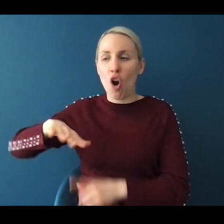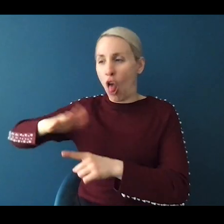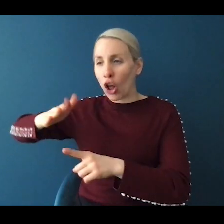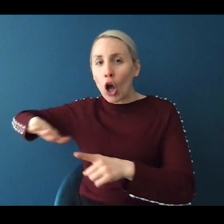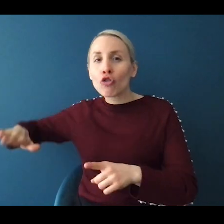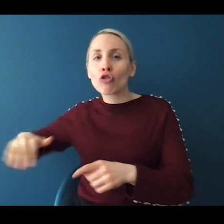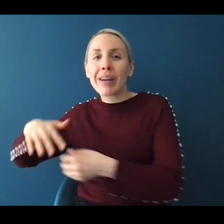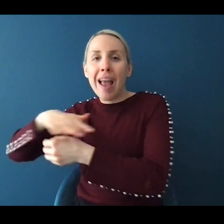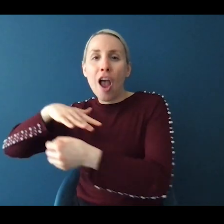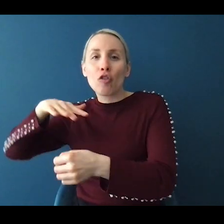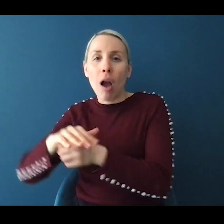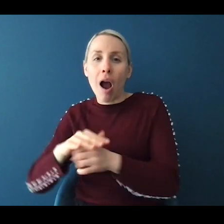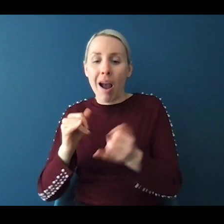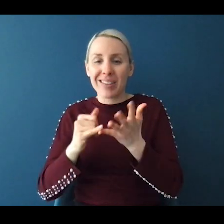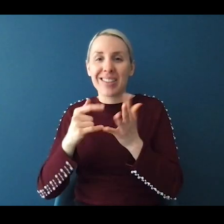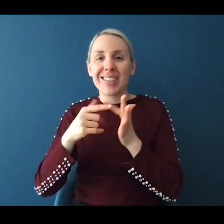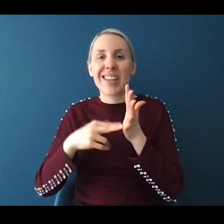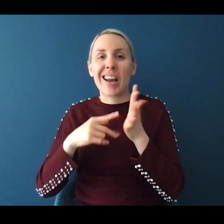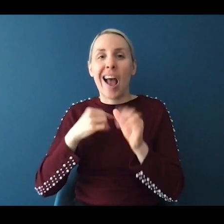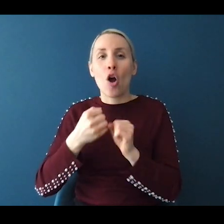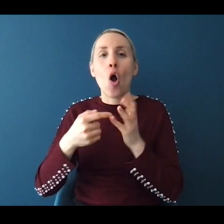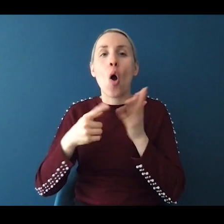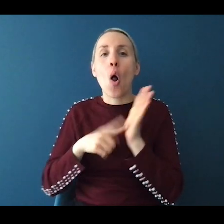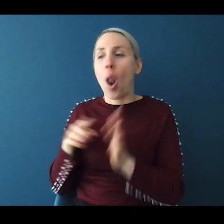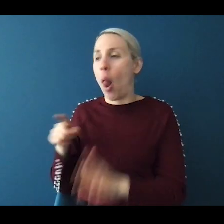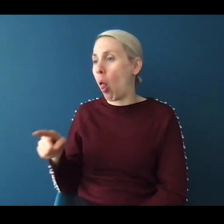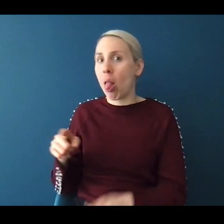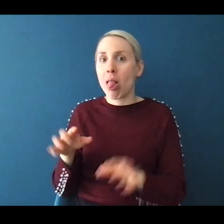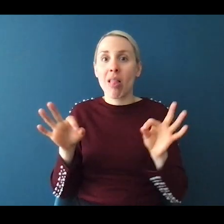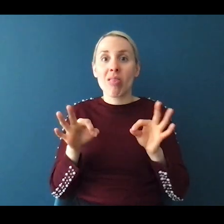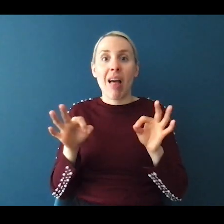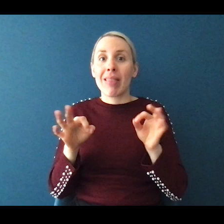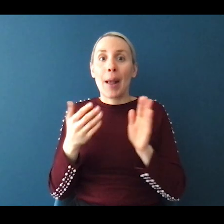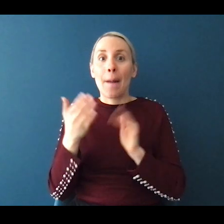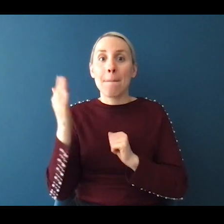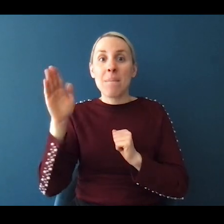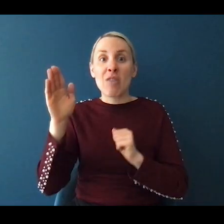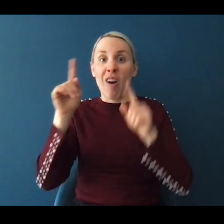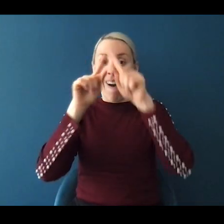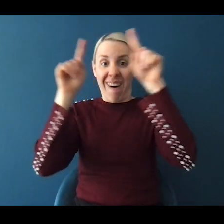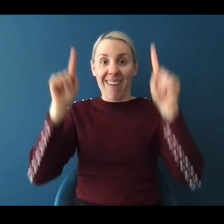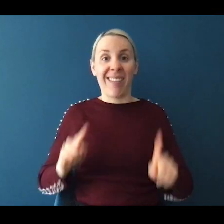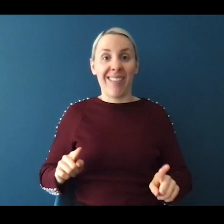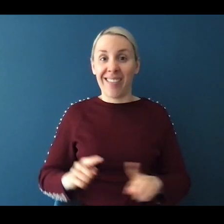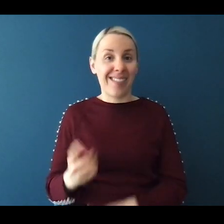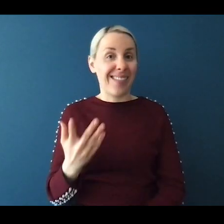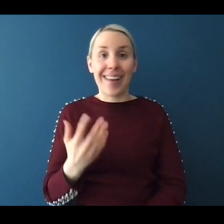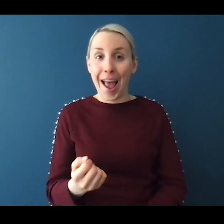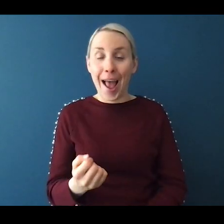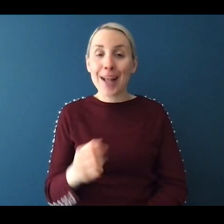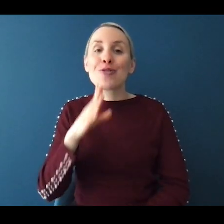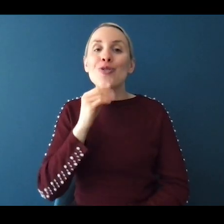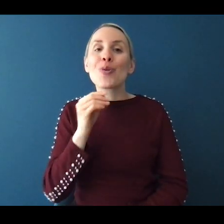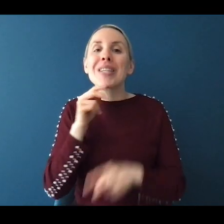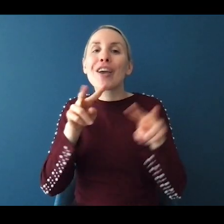a full-length mirror so I started using videos as a way of seeing myself in the act of producing